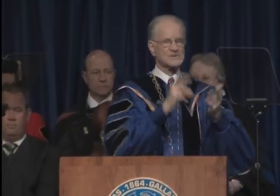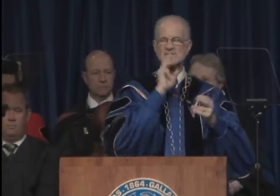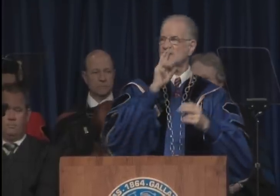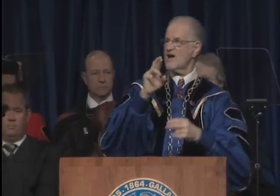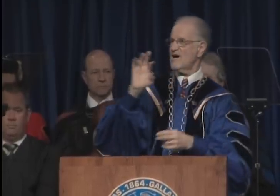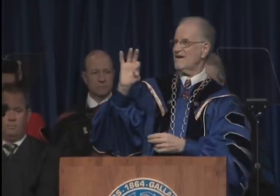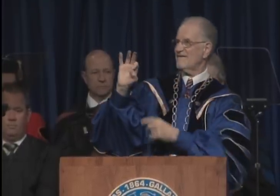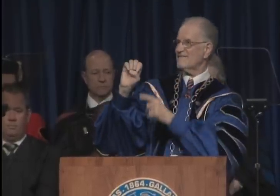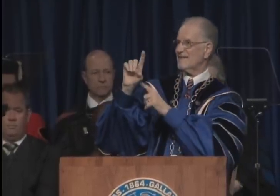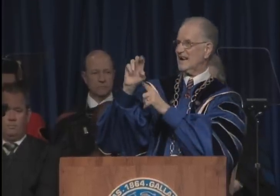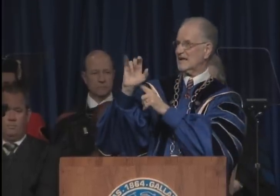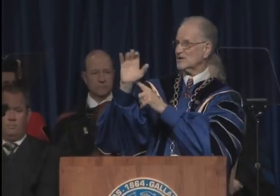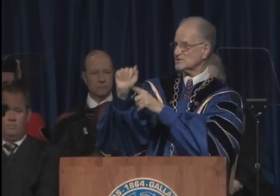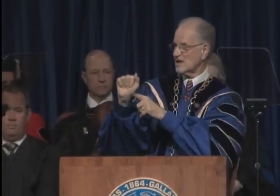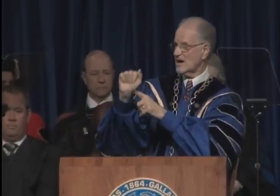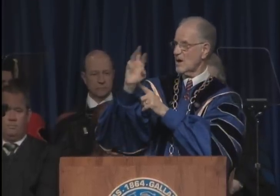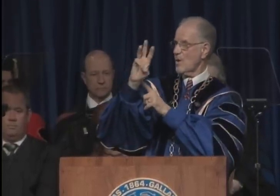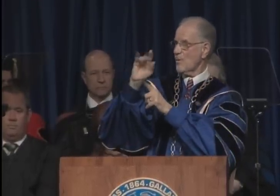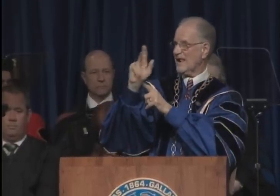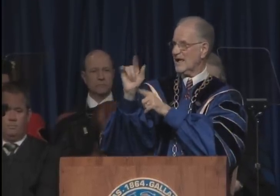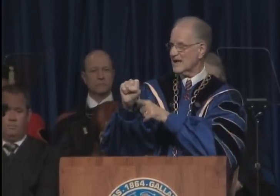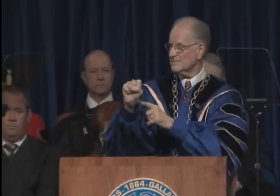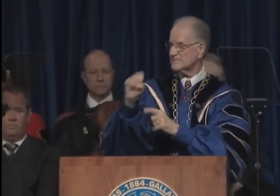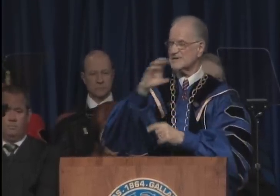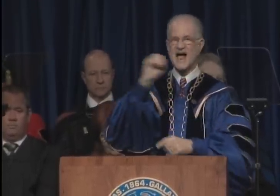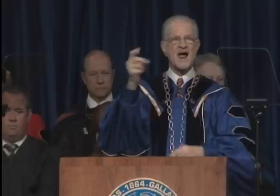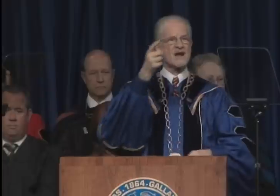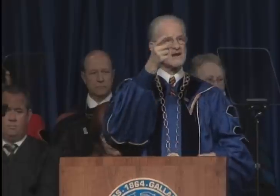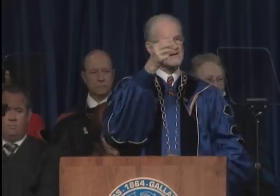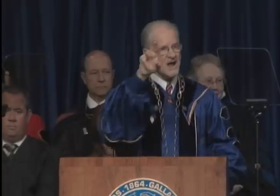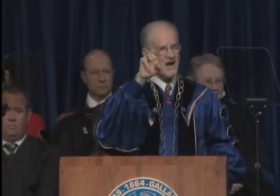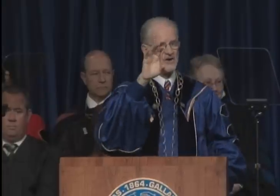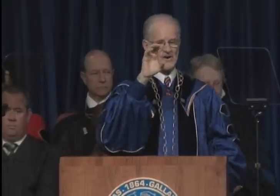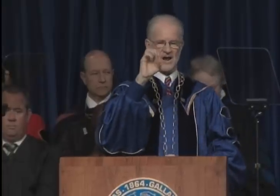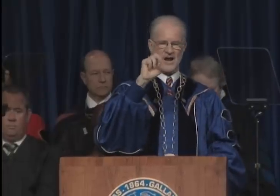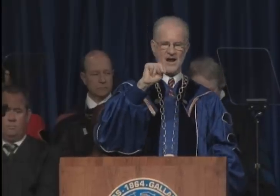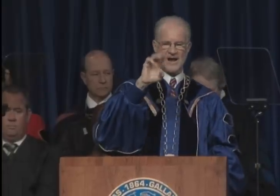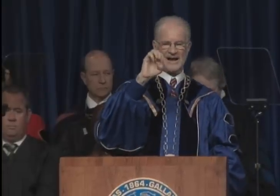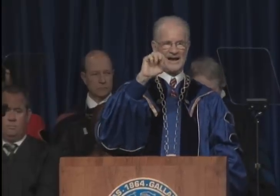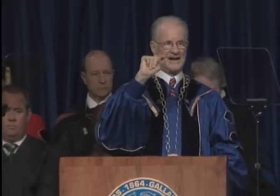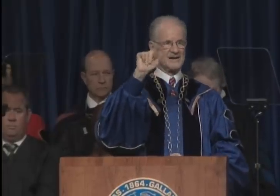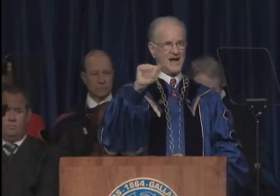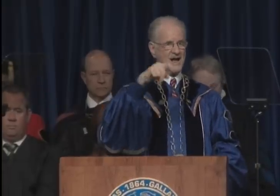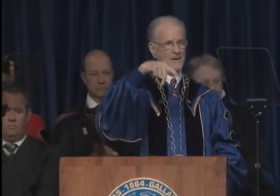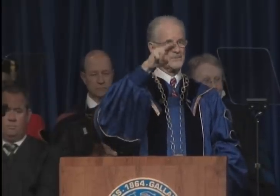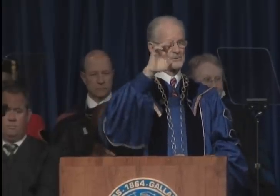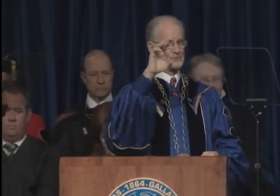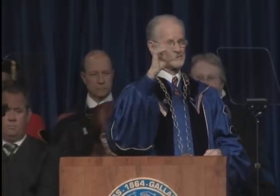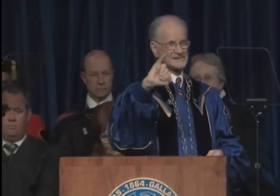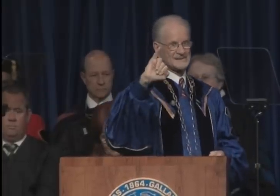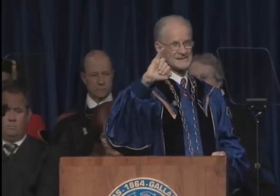Representing graduate students are Felicia Williams and Dr. Concetta Pucci.